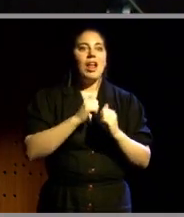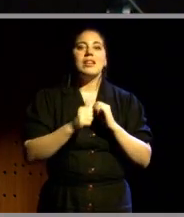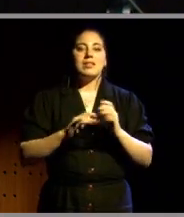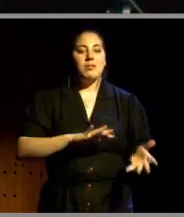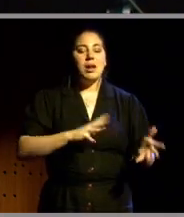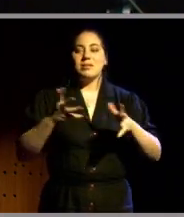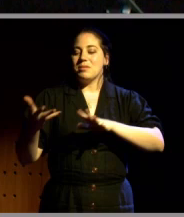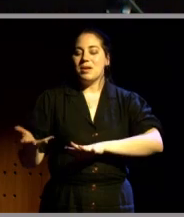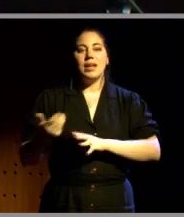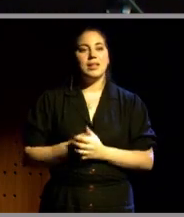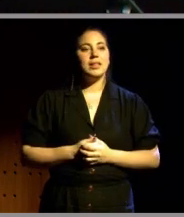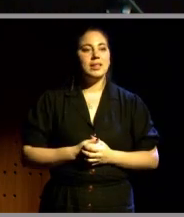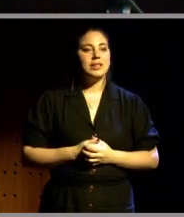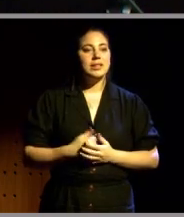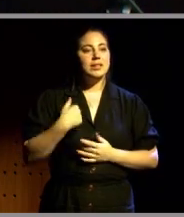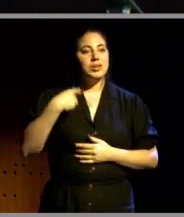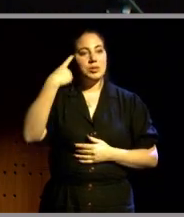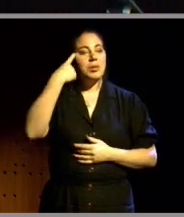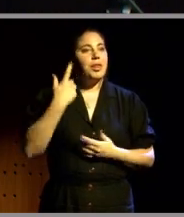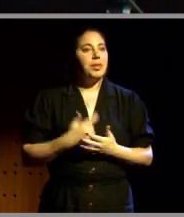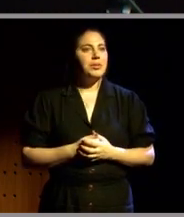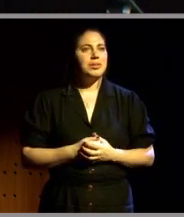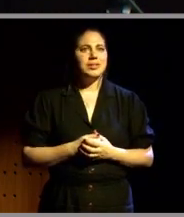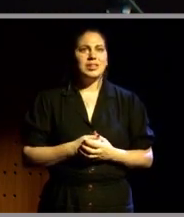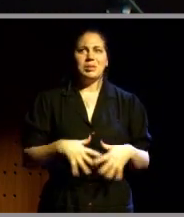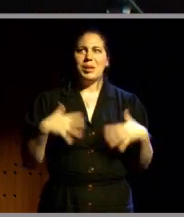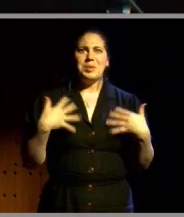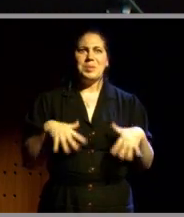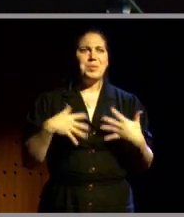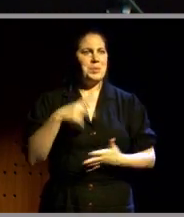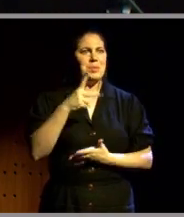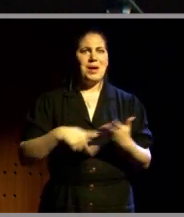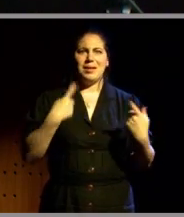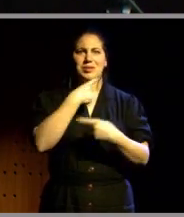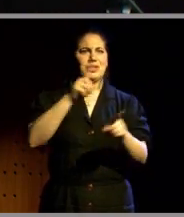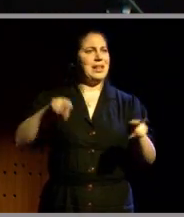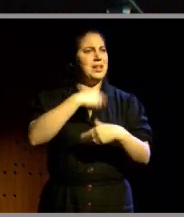last thing, and I just thought, think, you know, it's played a big part of me that I need to tell a bit of that story and, you know,